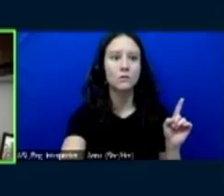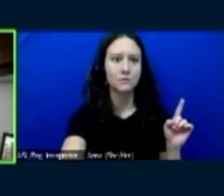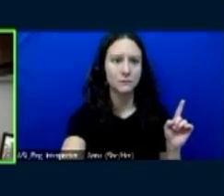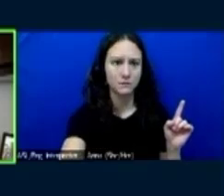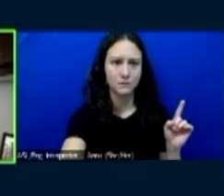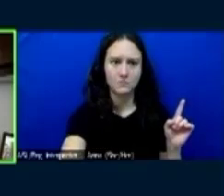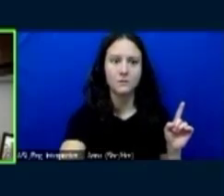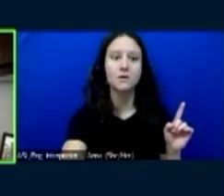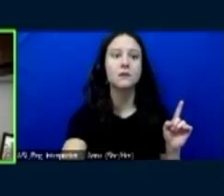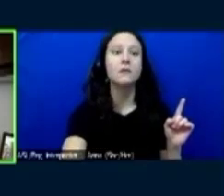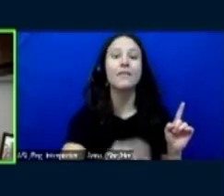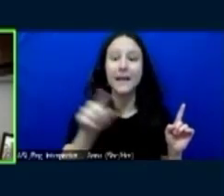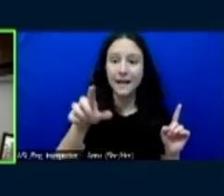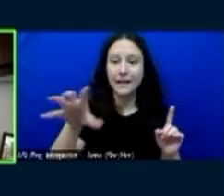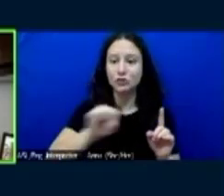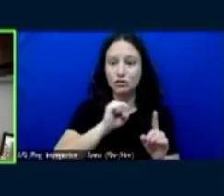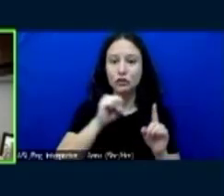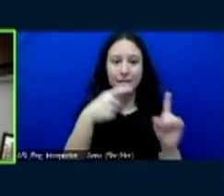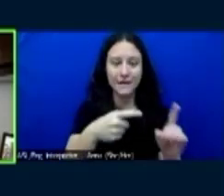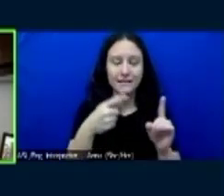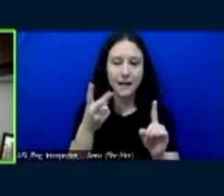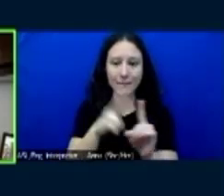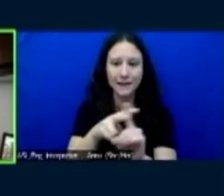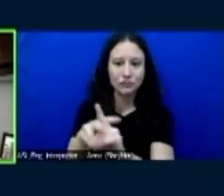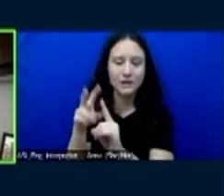to remove indicators of personal identity